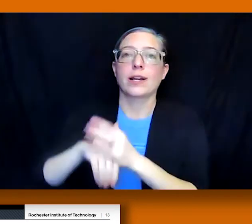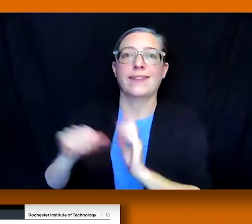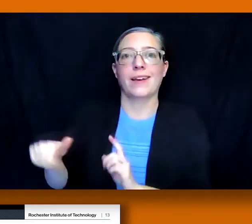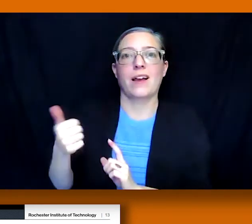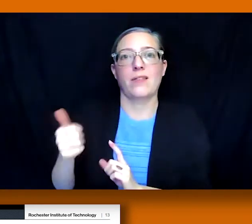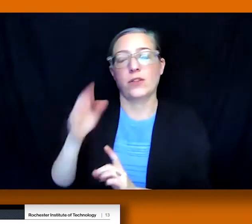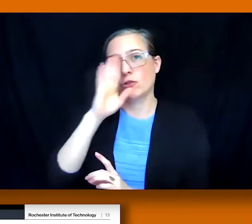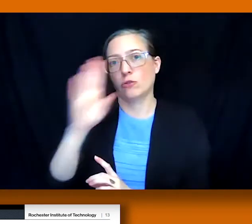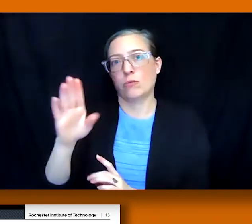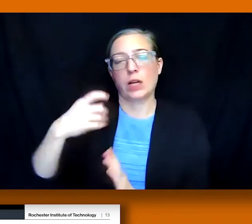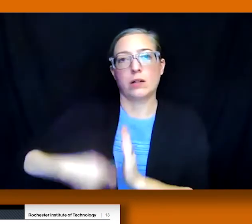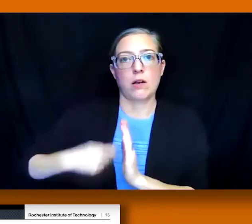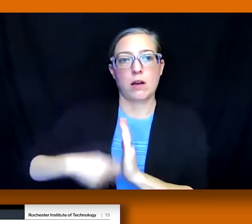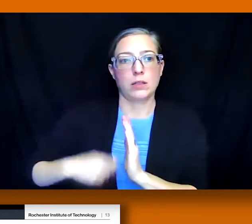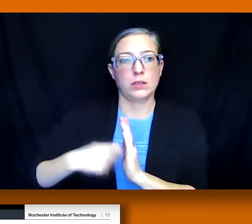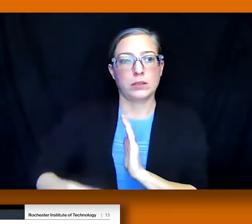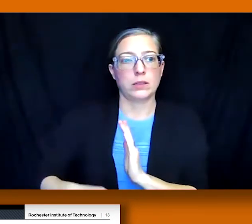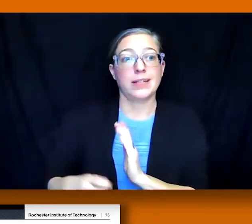is subject to FNA.